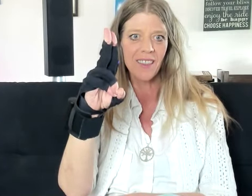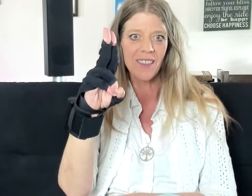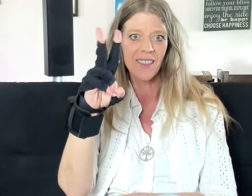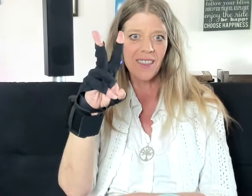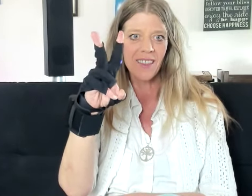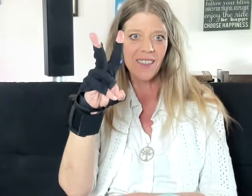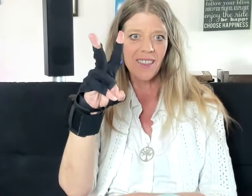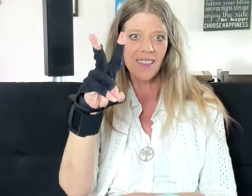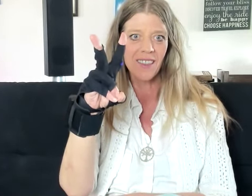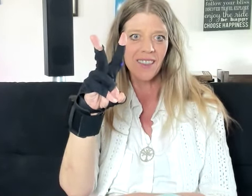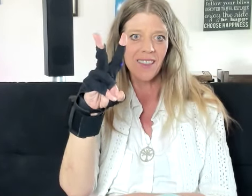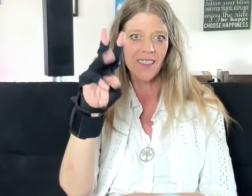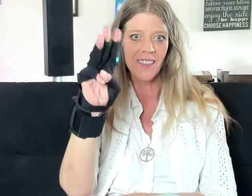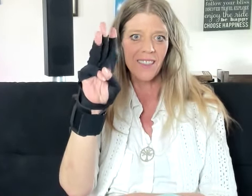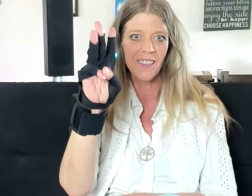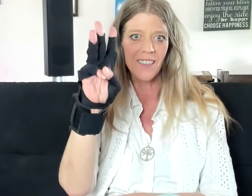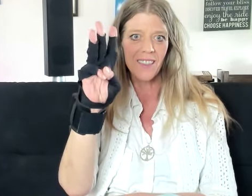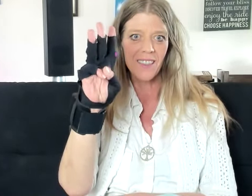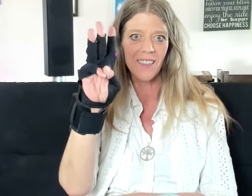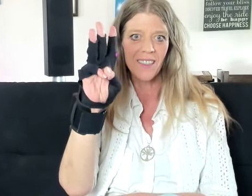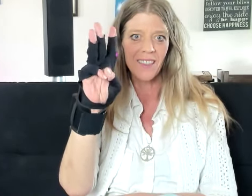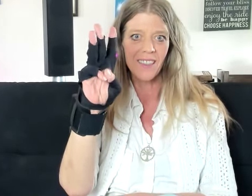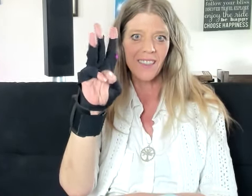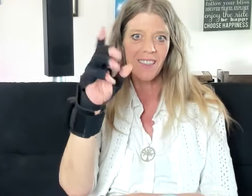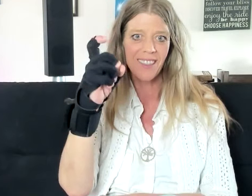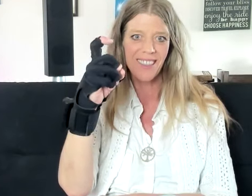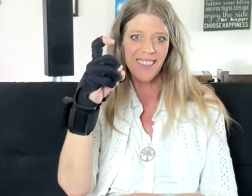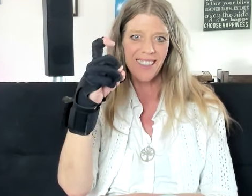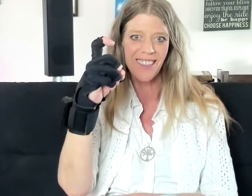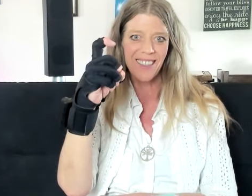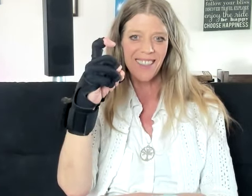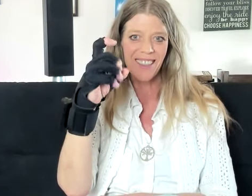U V W X